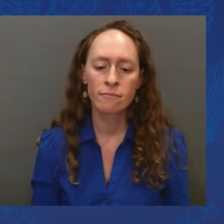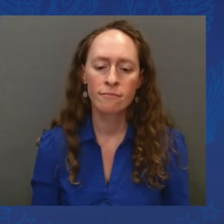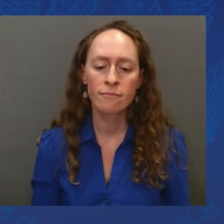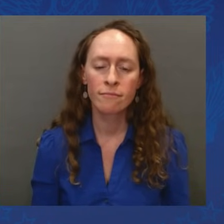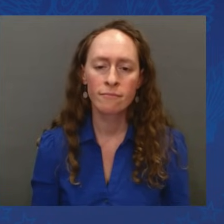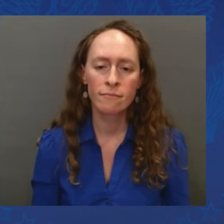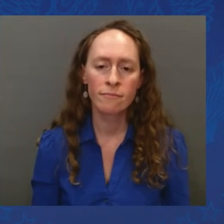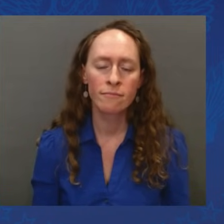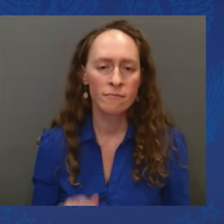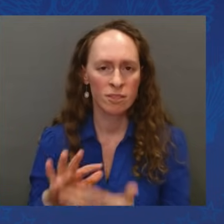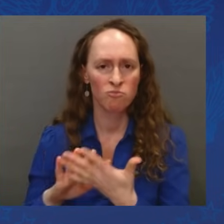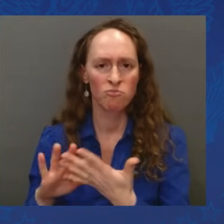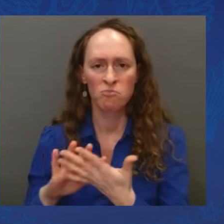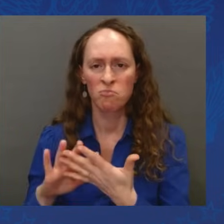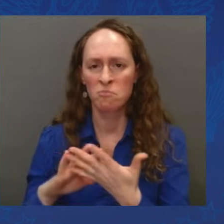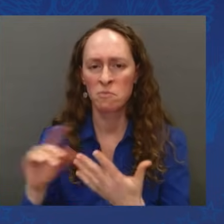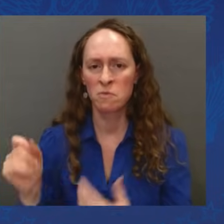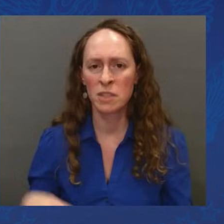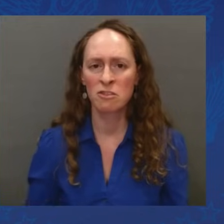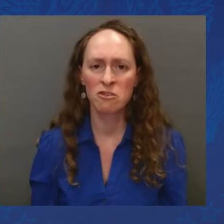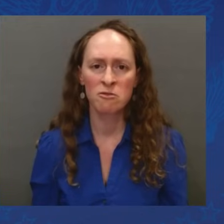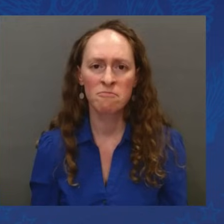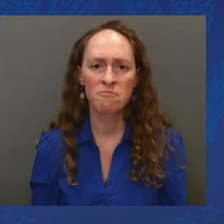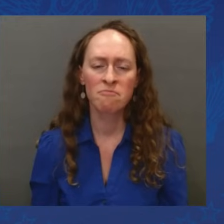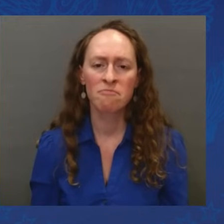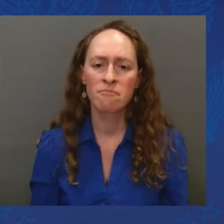we did discuss this, by the way.